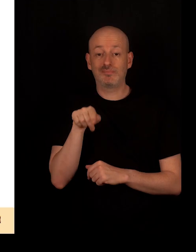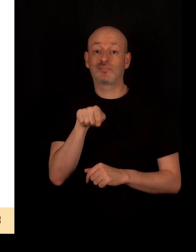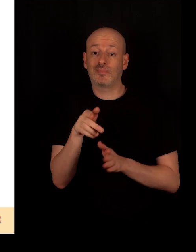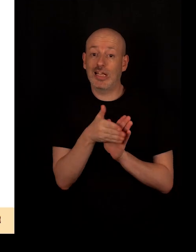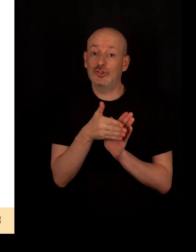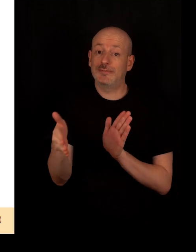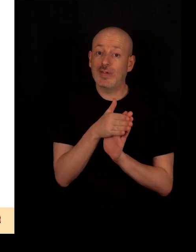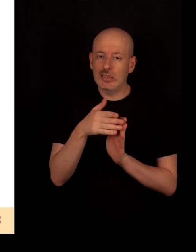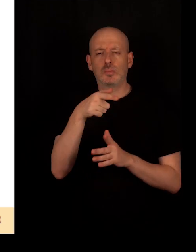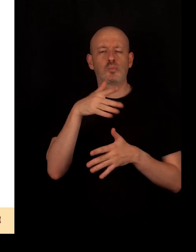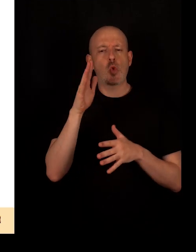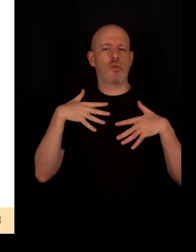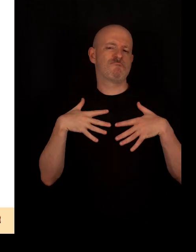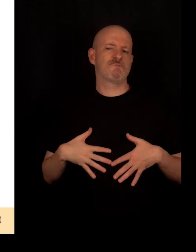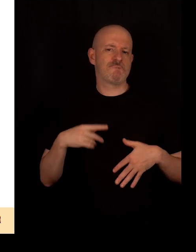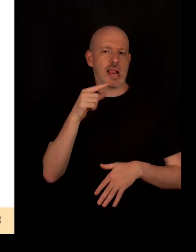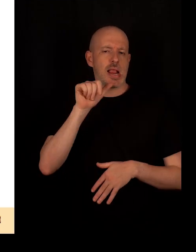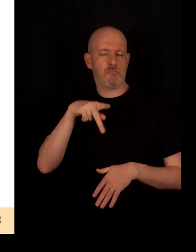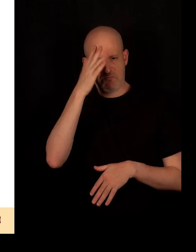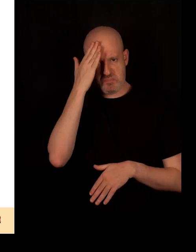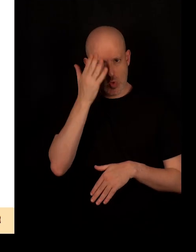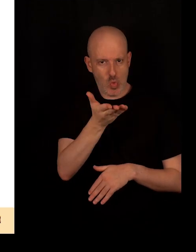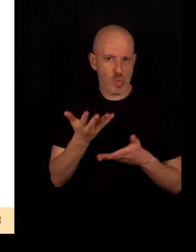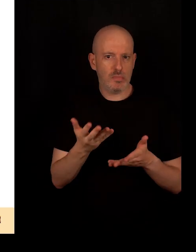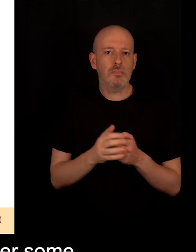By this stage you will be more familiar with the with GAP.